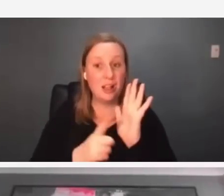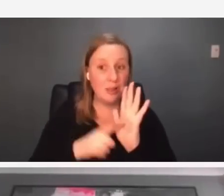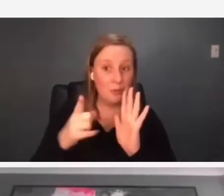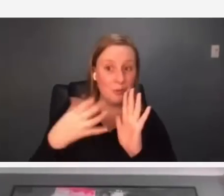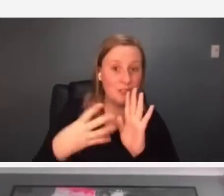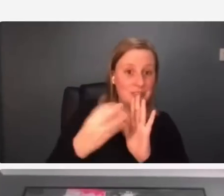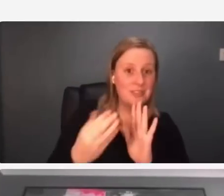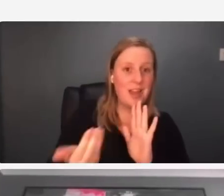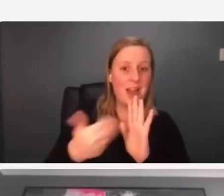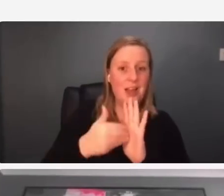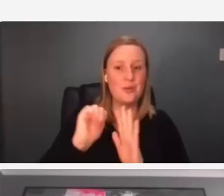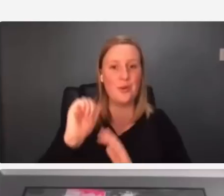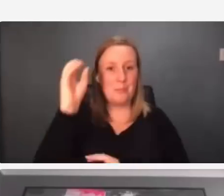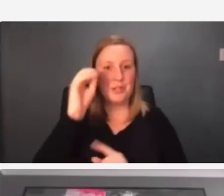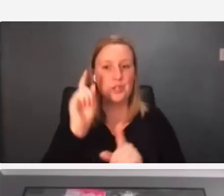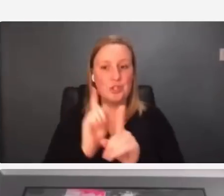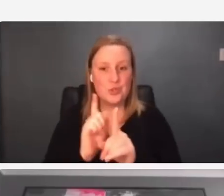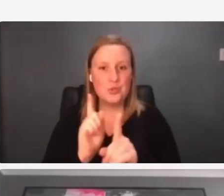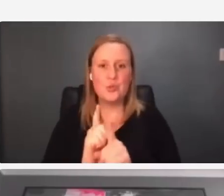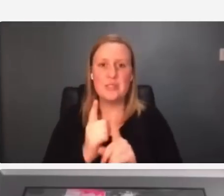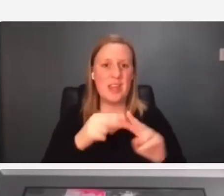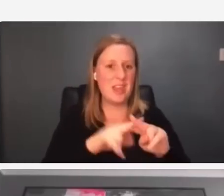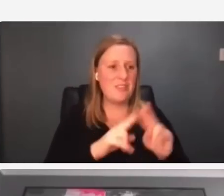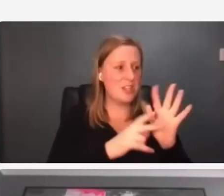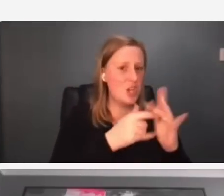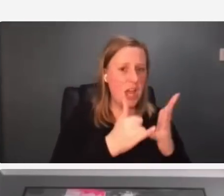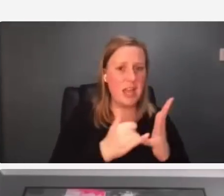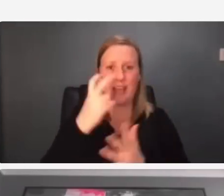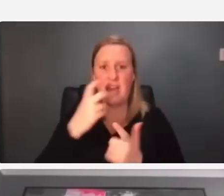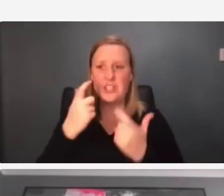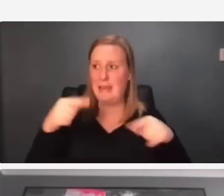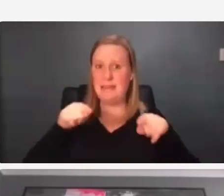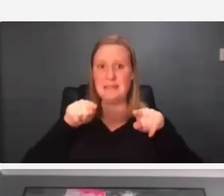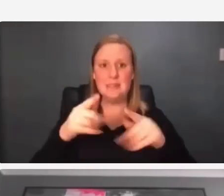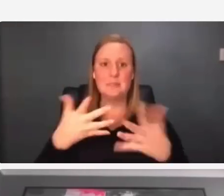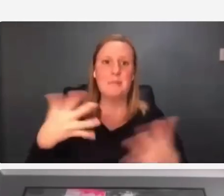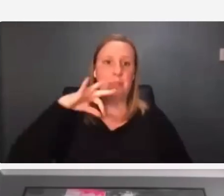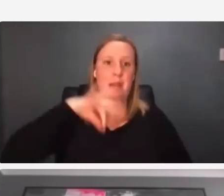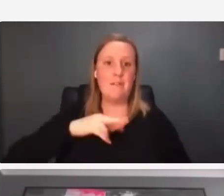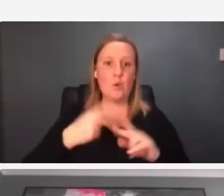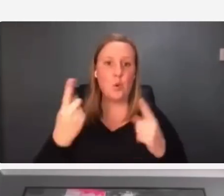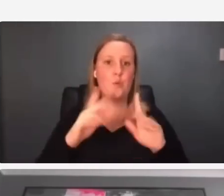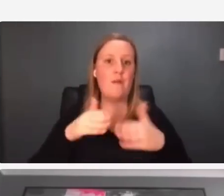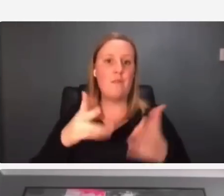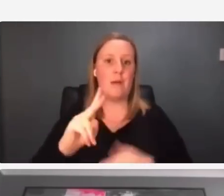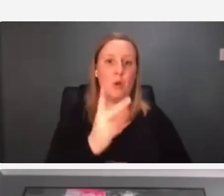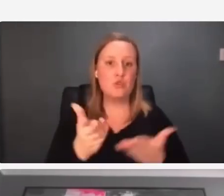regulation for providers to operate across sectors. Gill, nice segue.